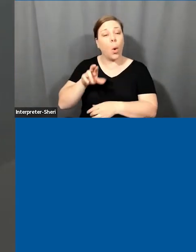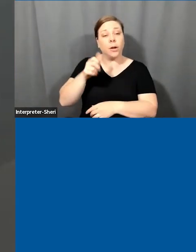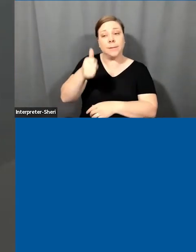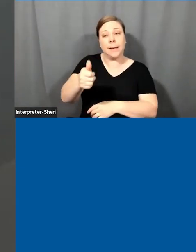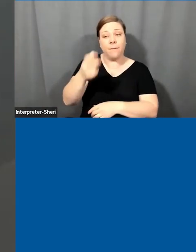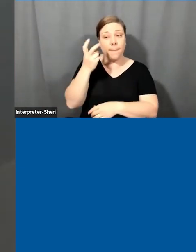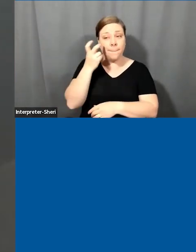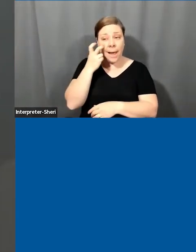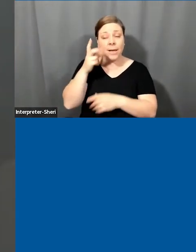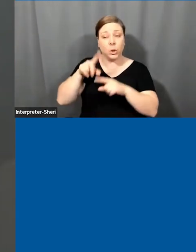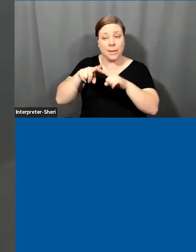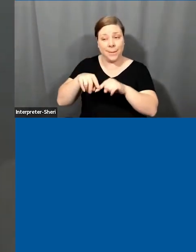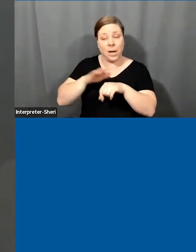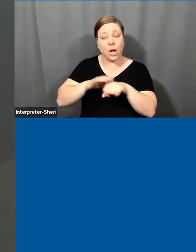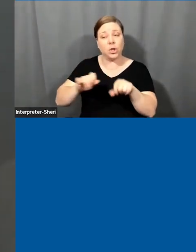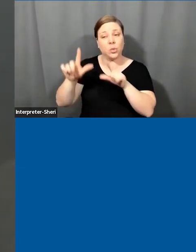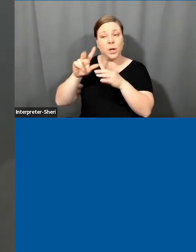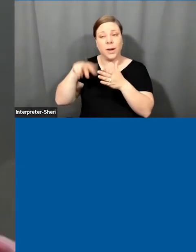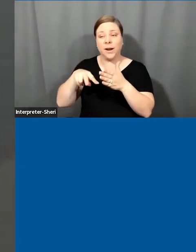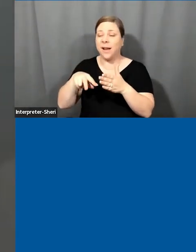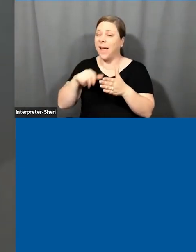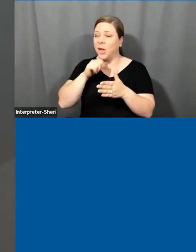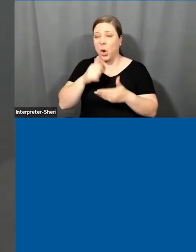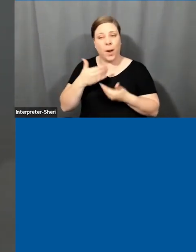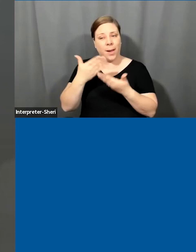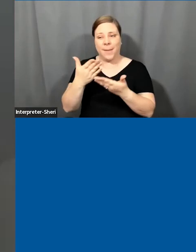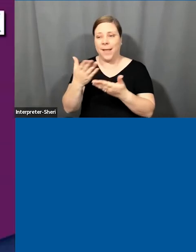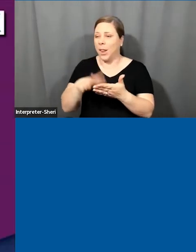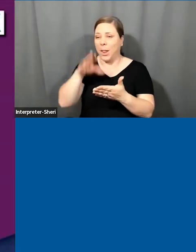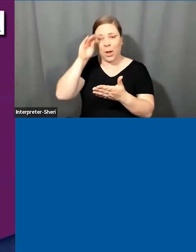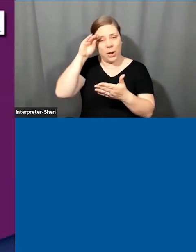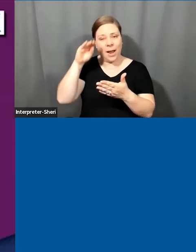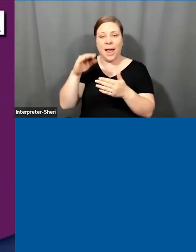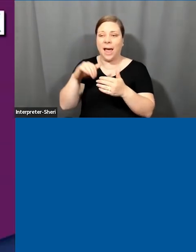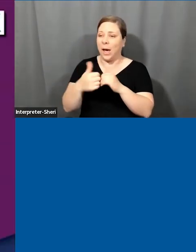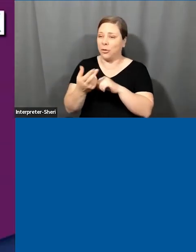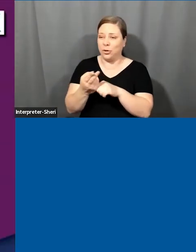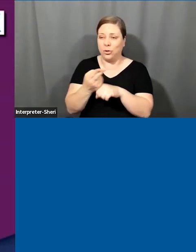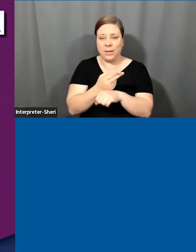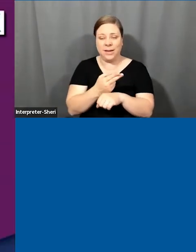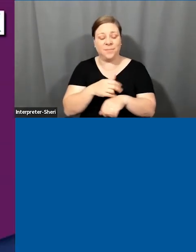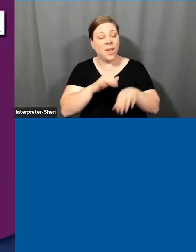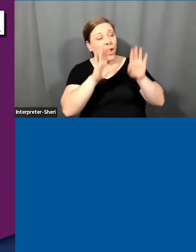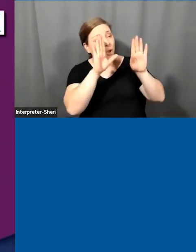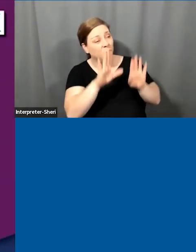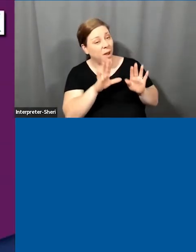I do not recommend learning a screen reader. That's great feedback. And sometimes, you know, trying to fix the problem